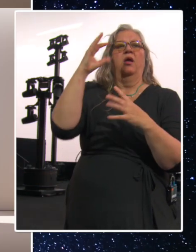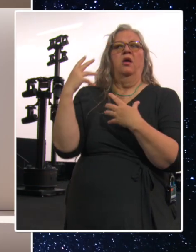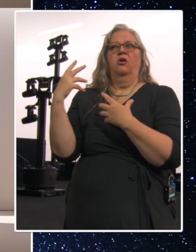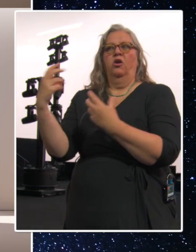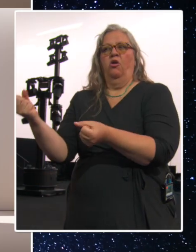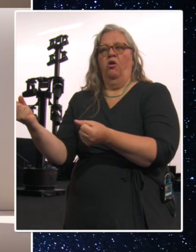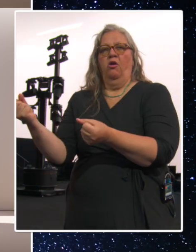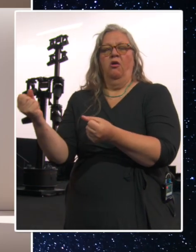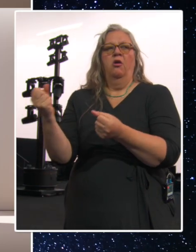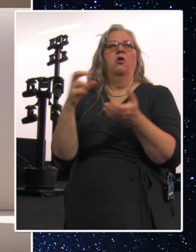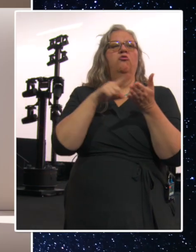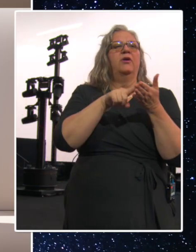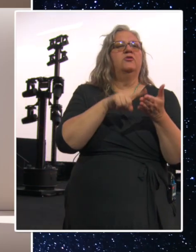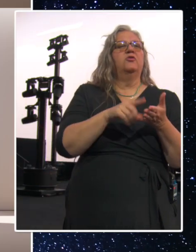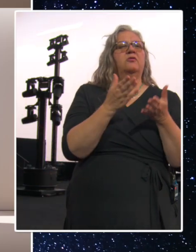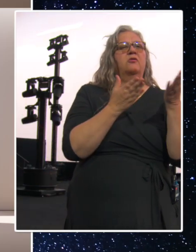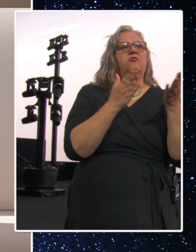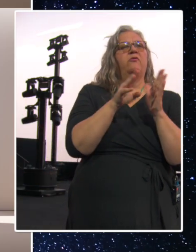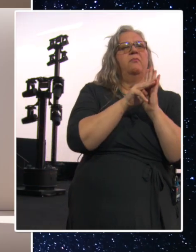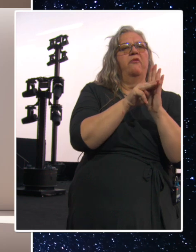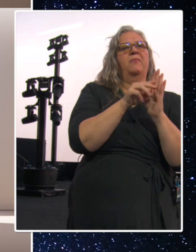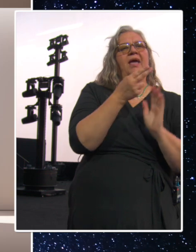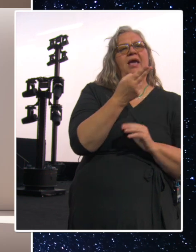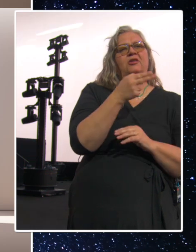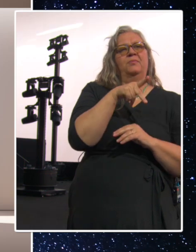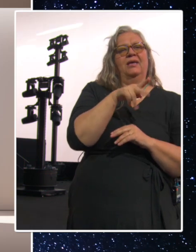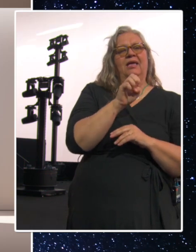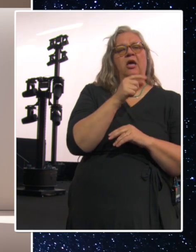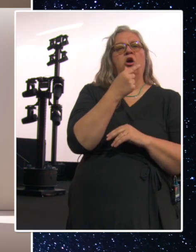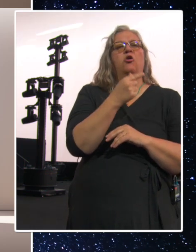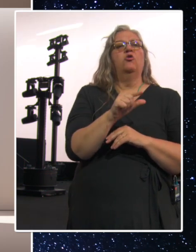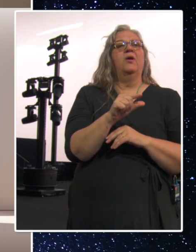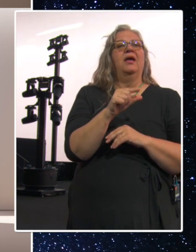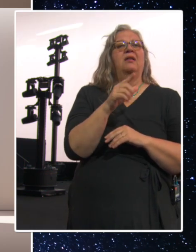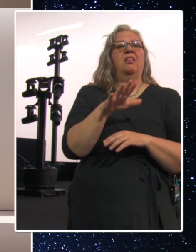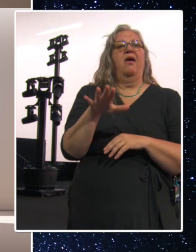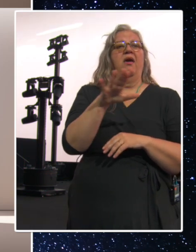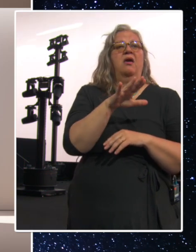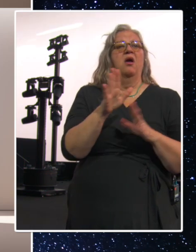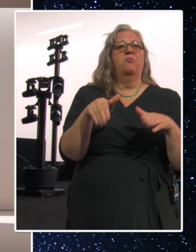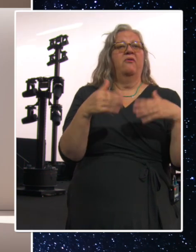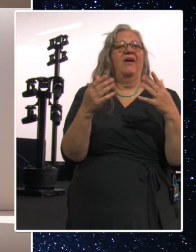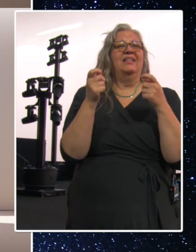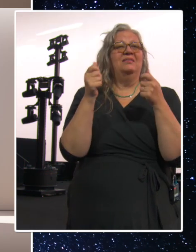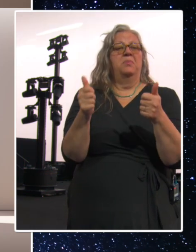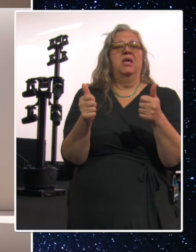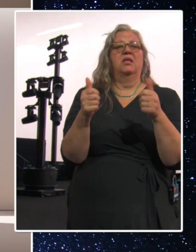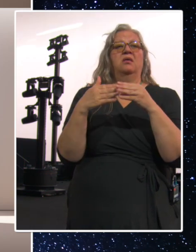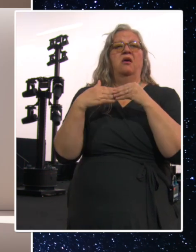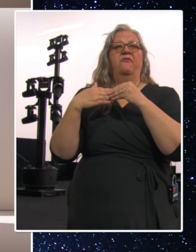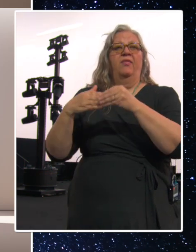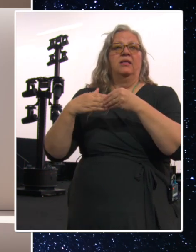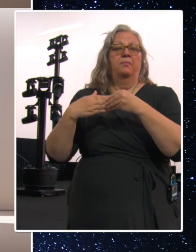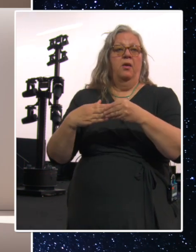Its Research as-a-Service model from HPE GreenLake provides St. Jude with the speed and flexibility